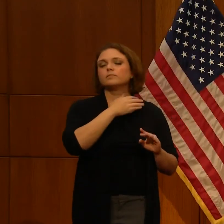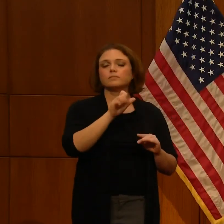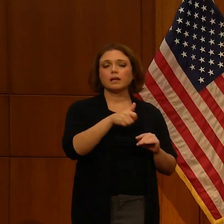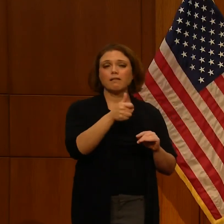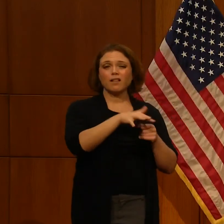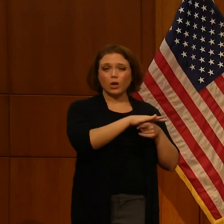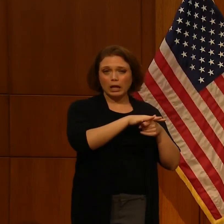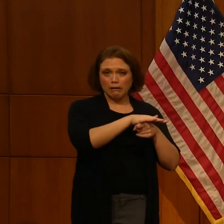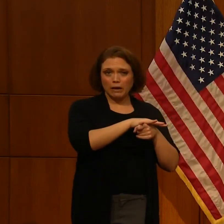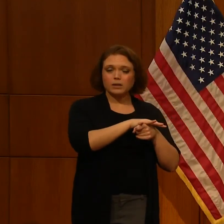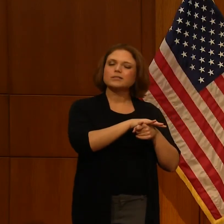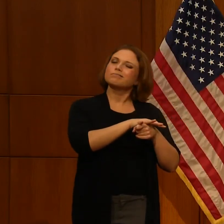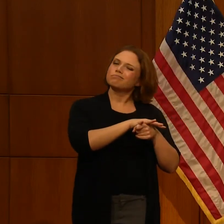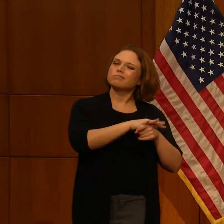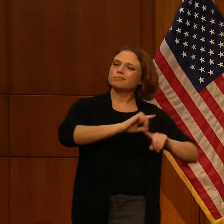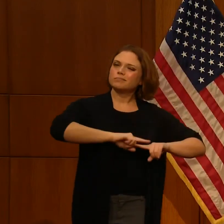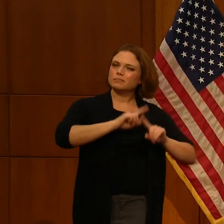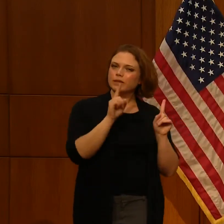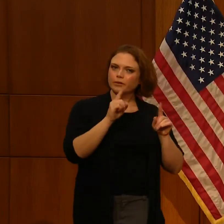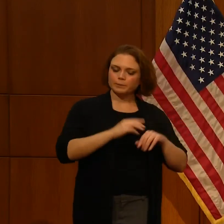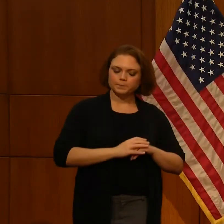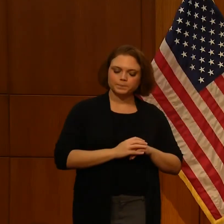OTHER END OF THE SPECTRUM, THE